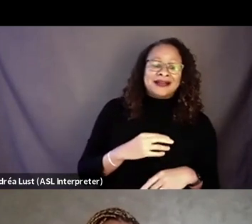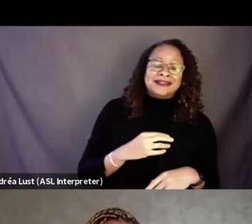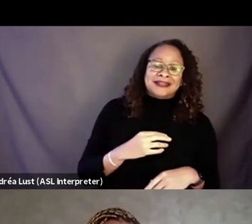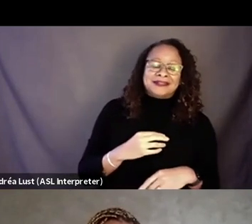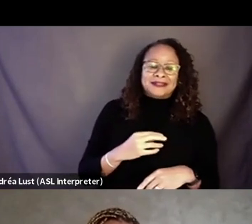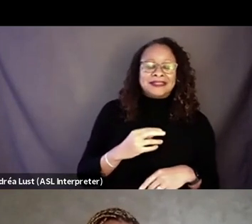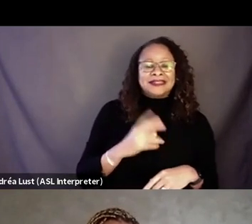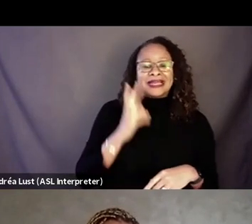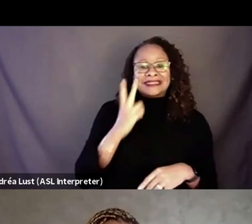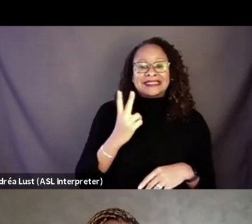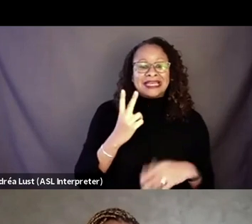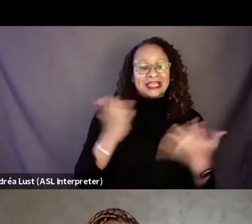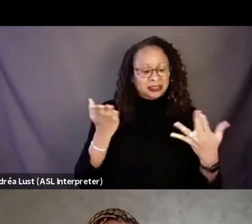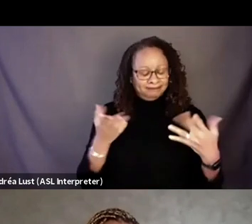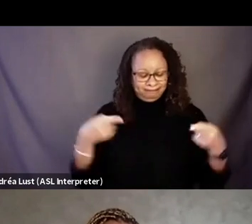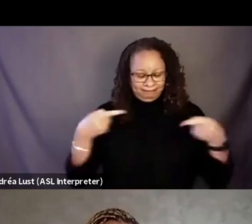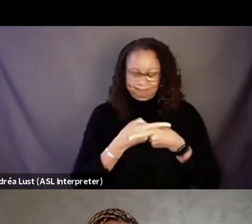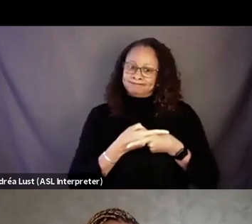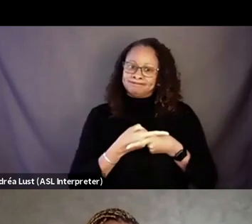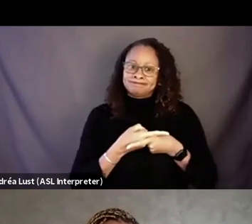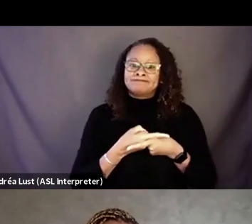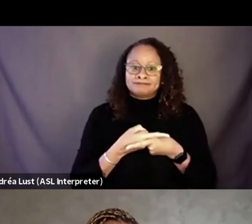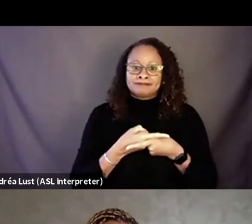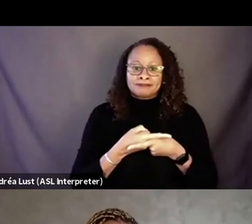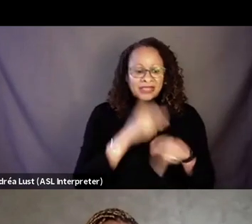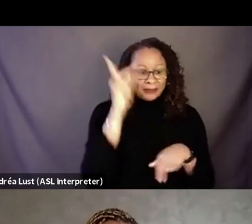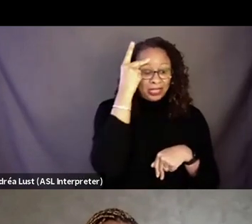of how the political meets with the familial